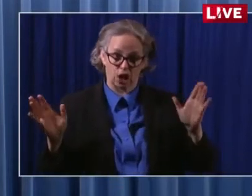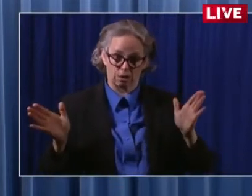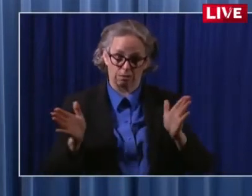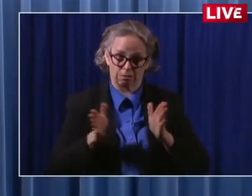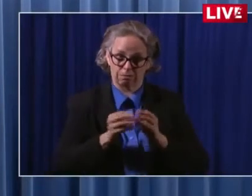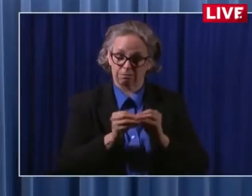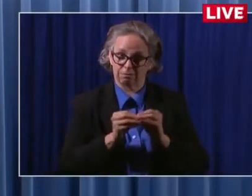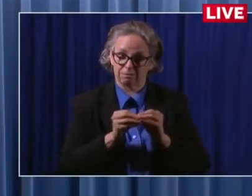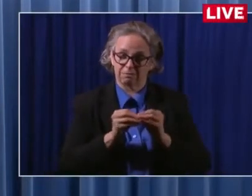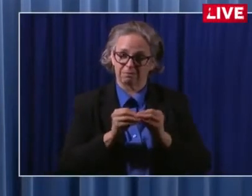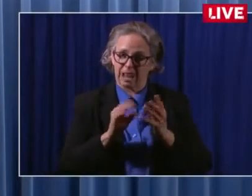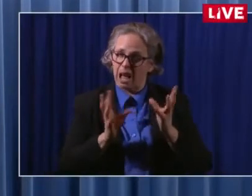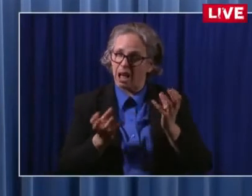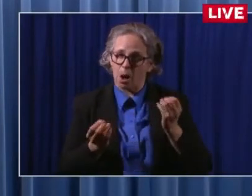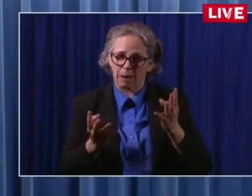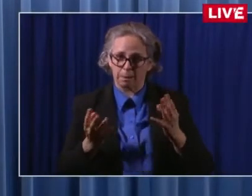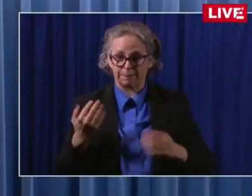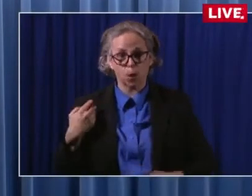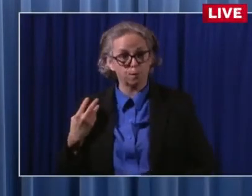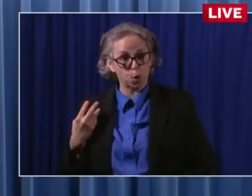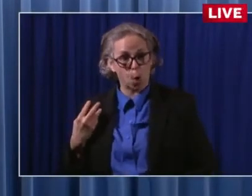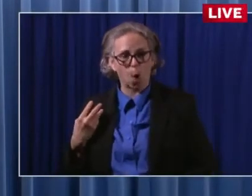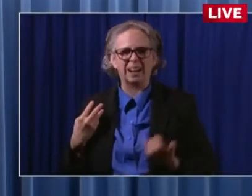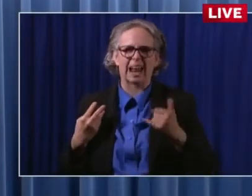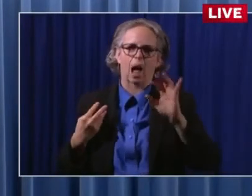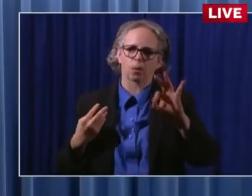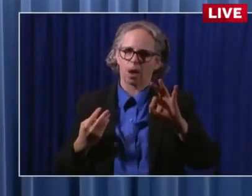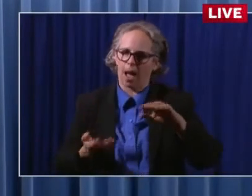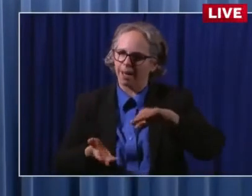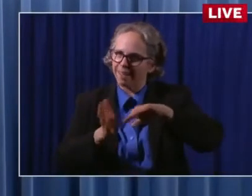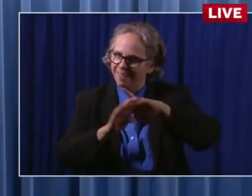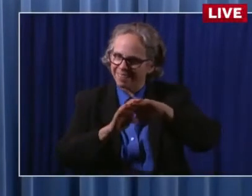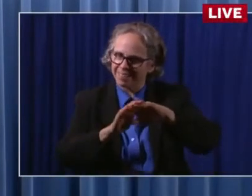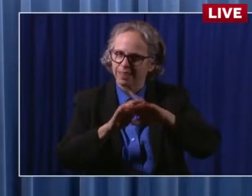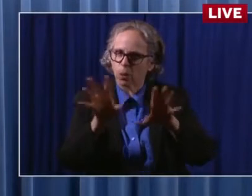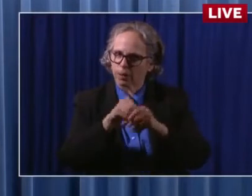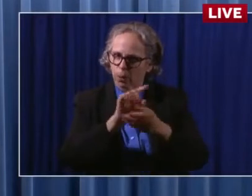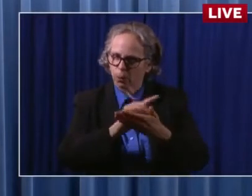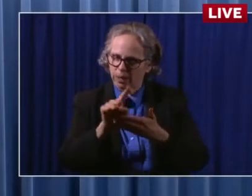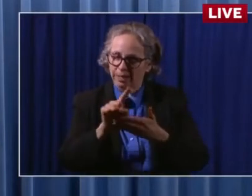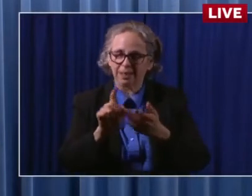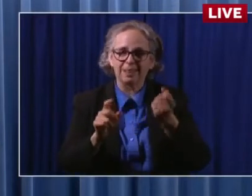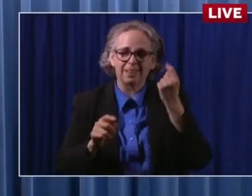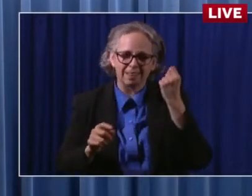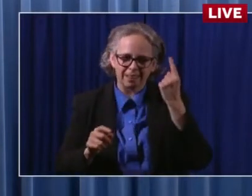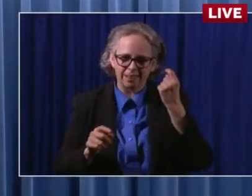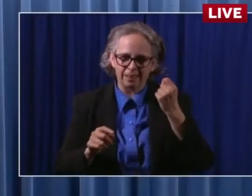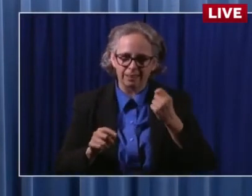FROM JUNE 16 TO JUNE 30, THE AVERAGE NEW CASES PER DAY DOUBLED FROM FOUR TO NINE.